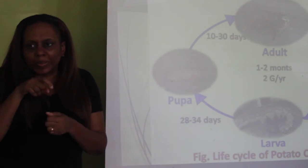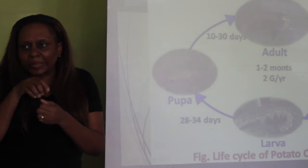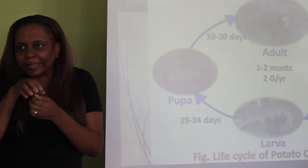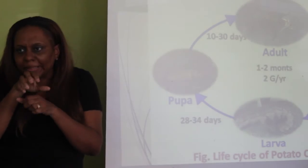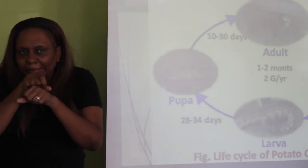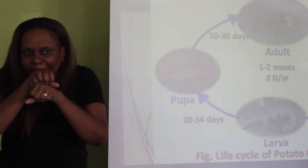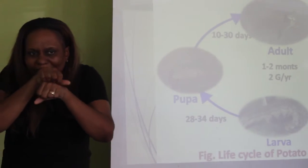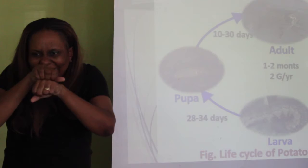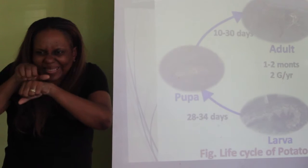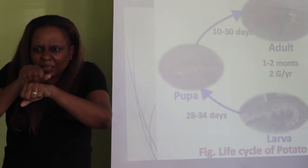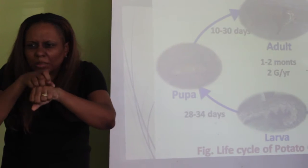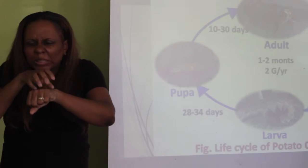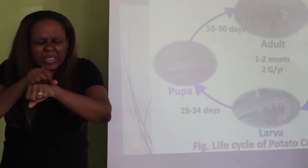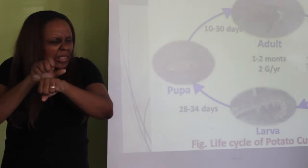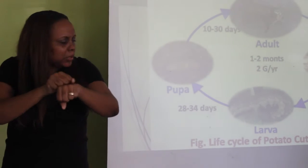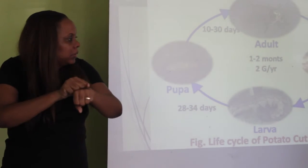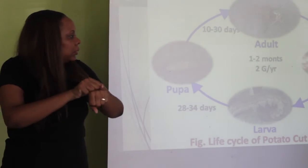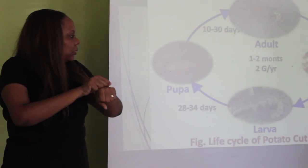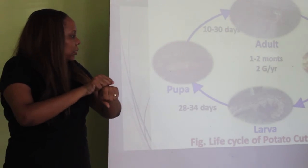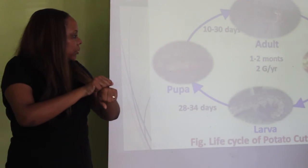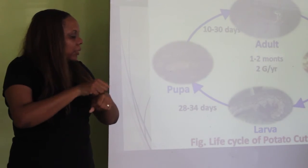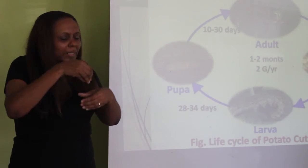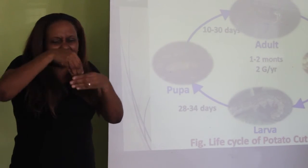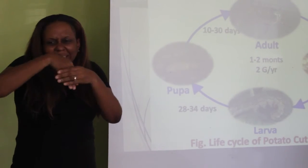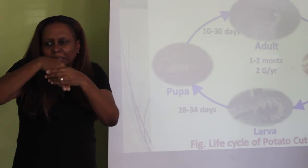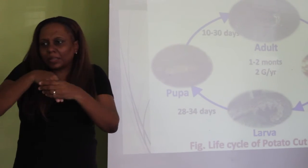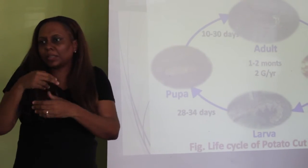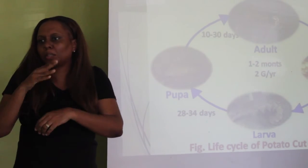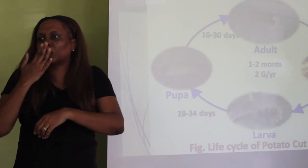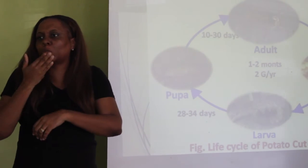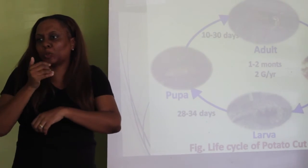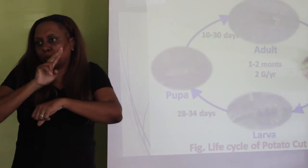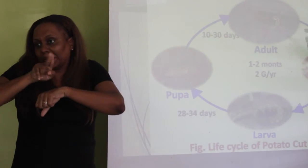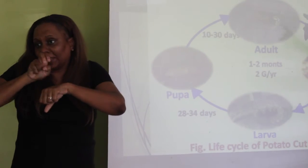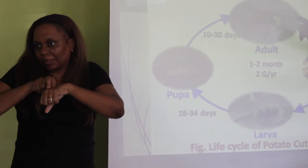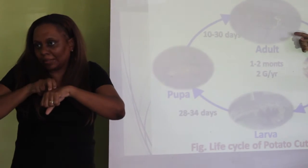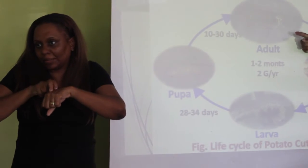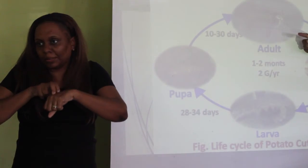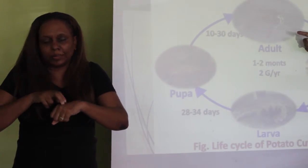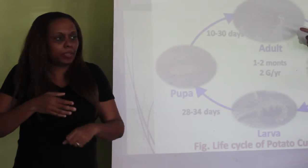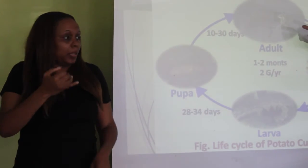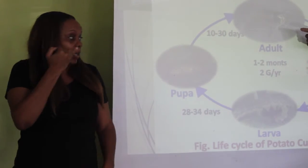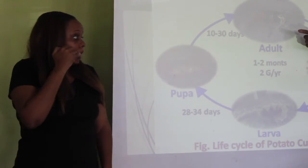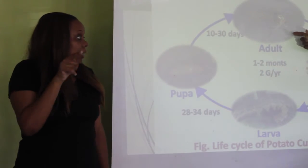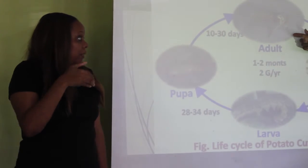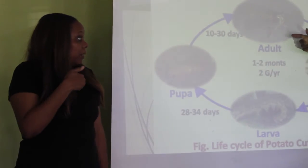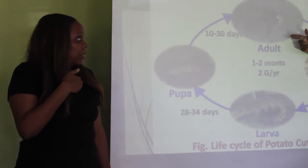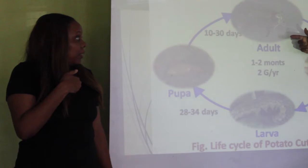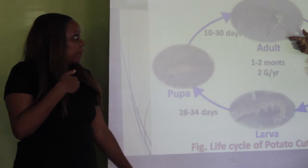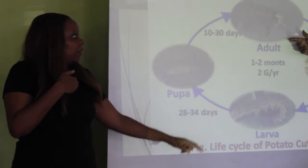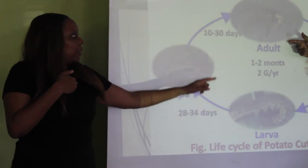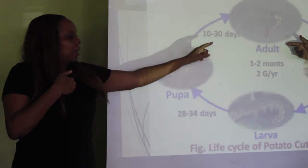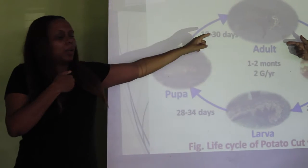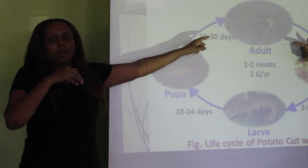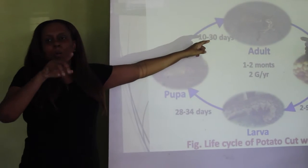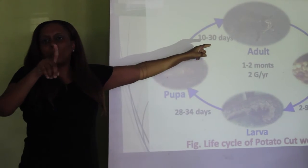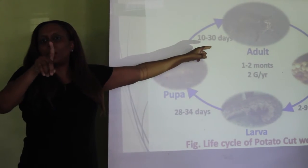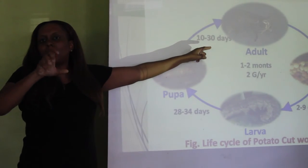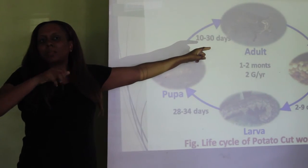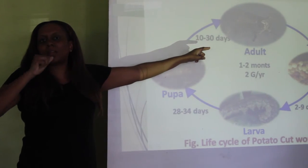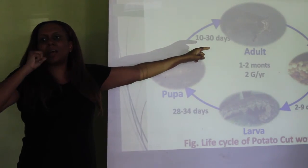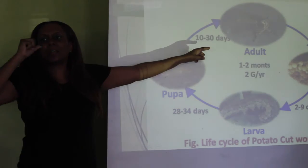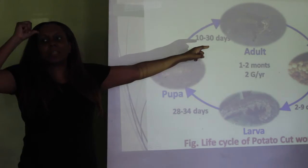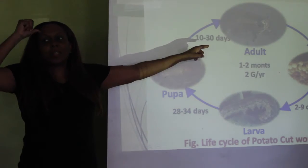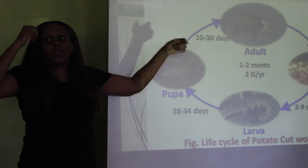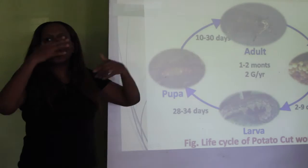potato salvage for any second sweet potato so if you have 100 adult butterflies do the modification